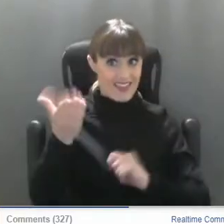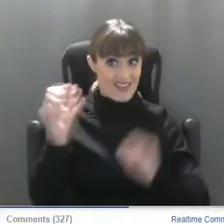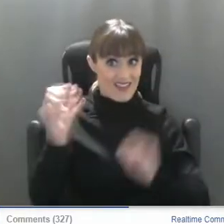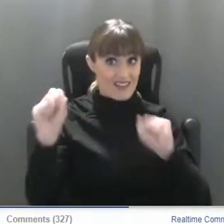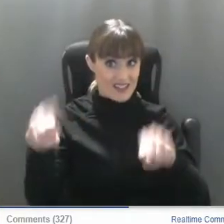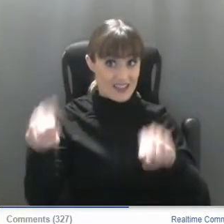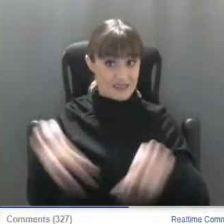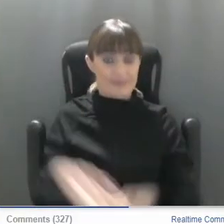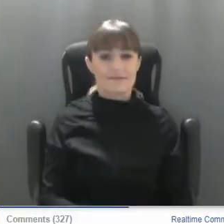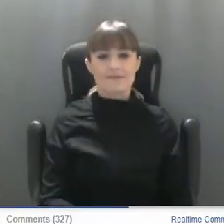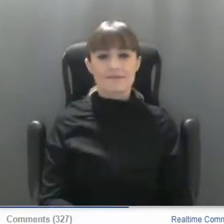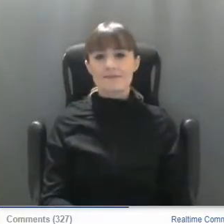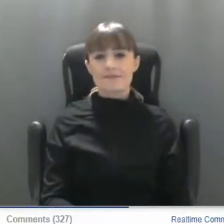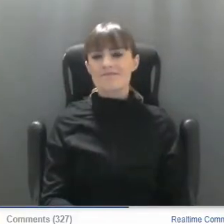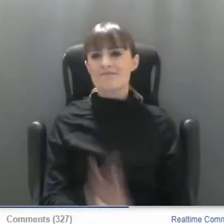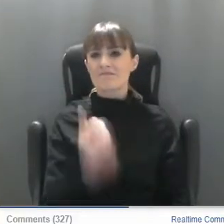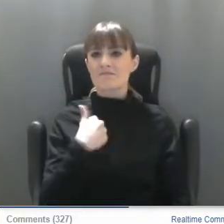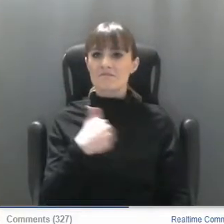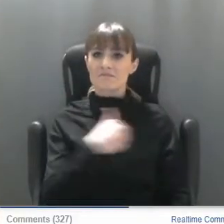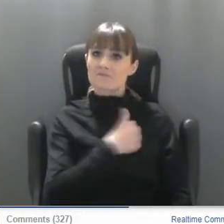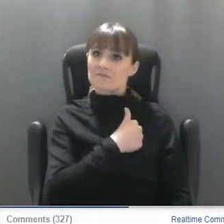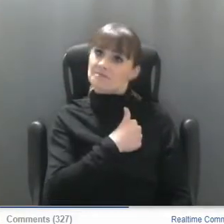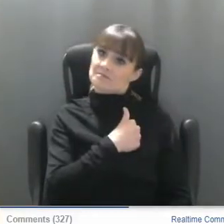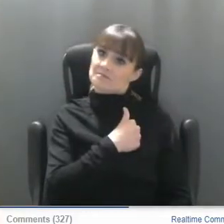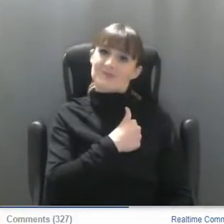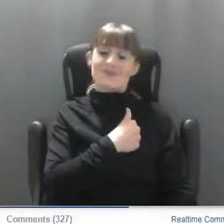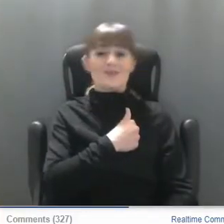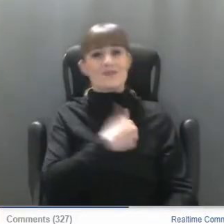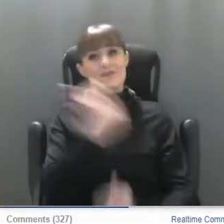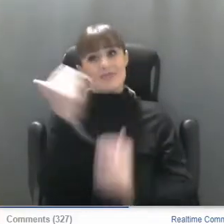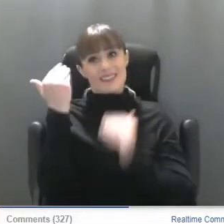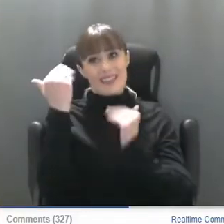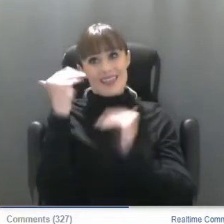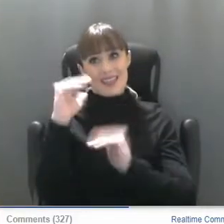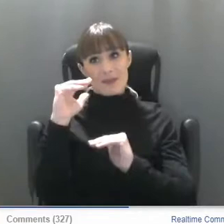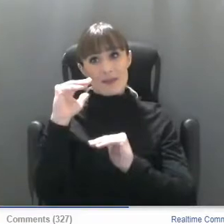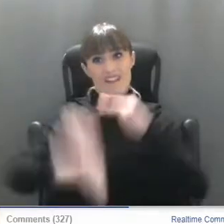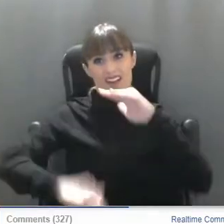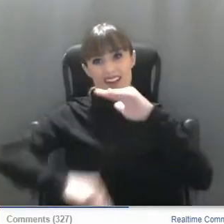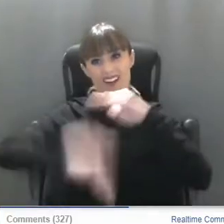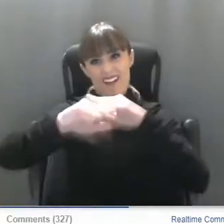we're letting in no more than 3,000 people per day. So I apologize, I didn't